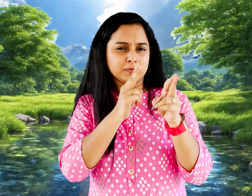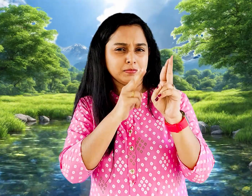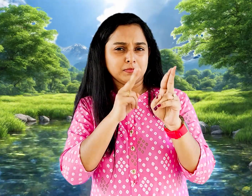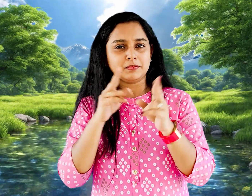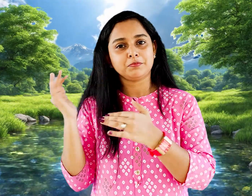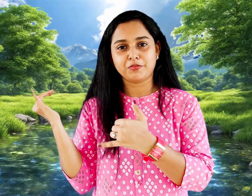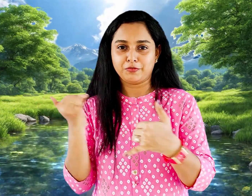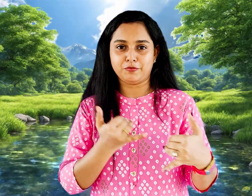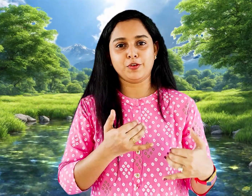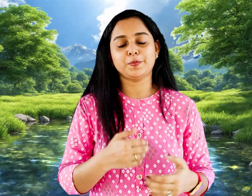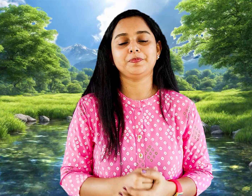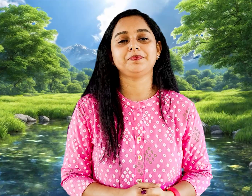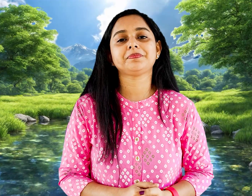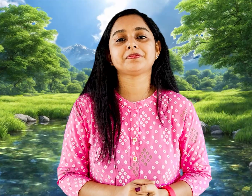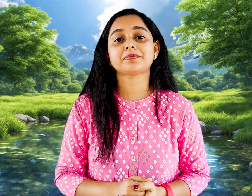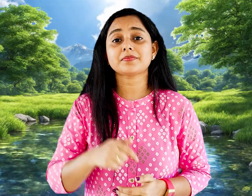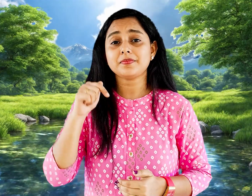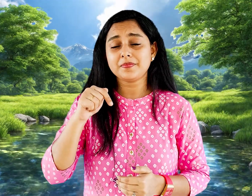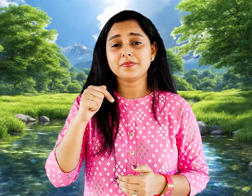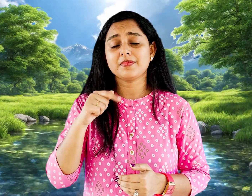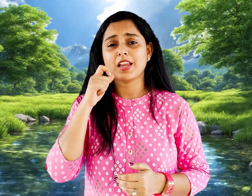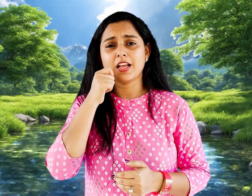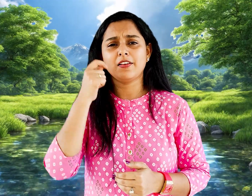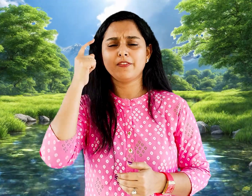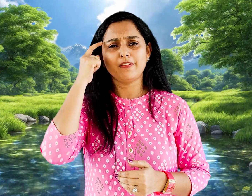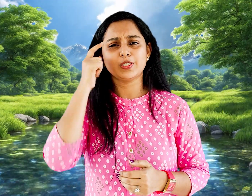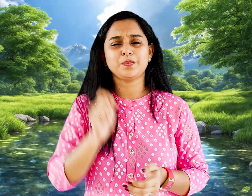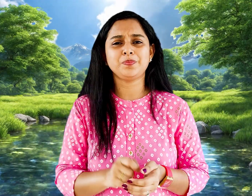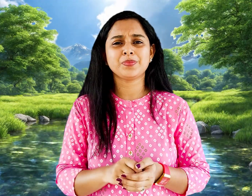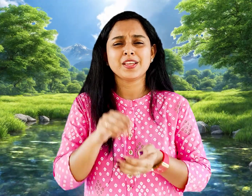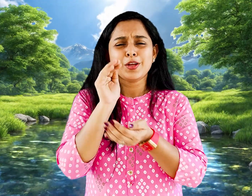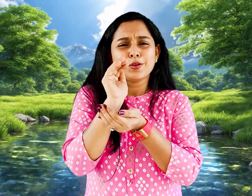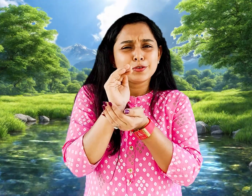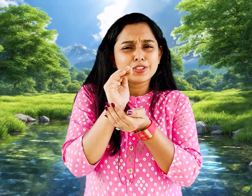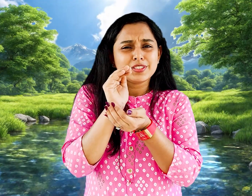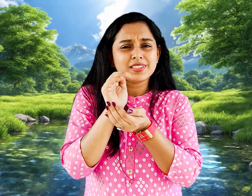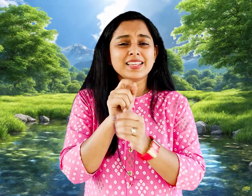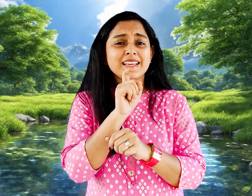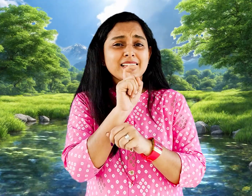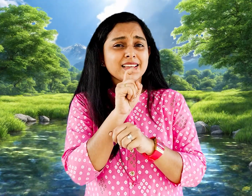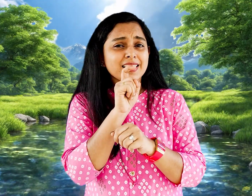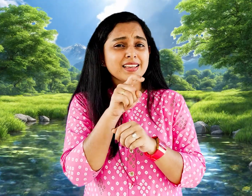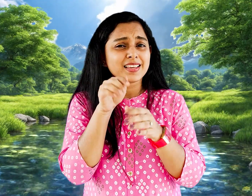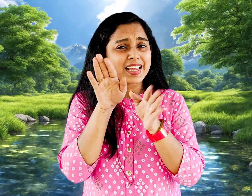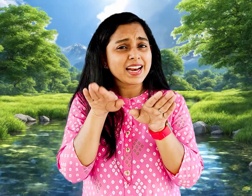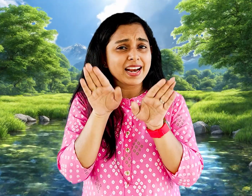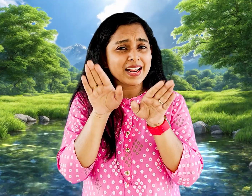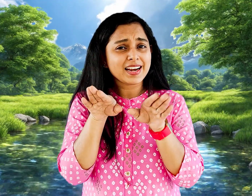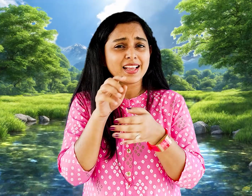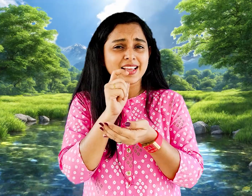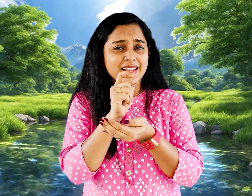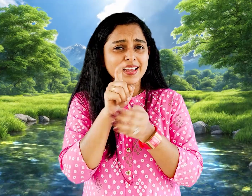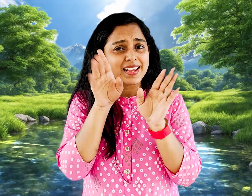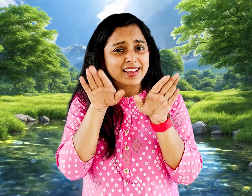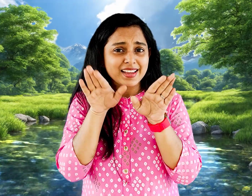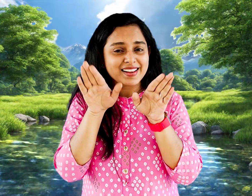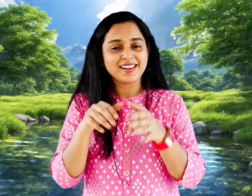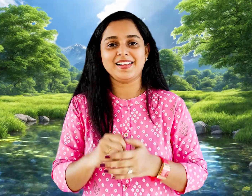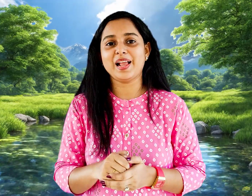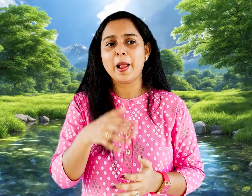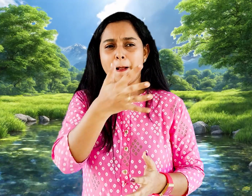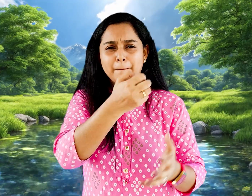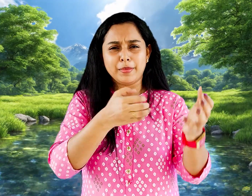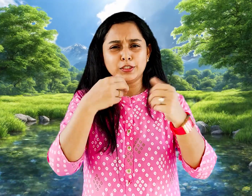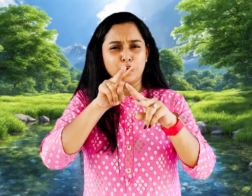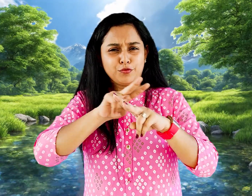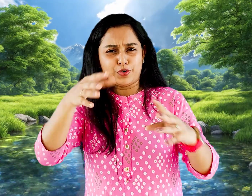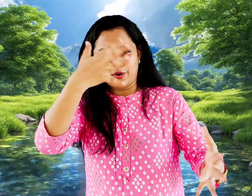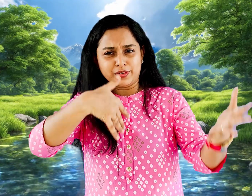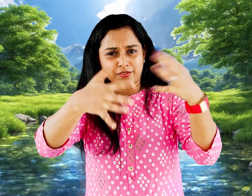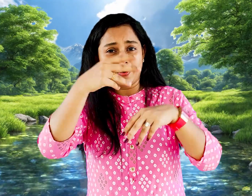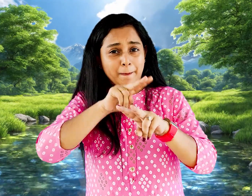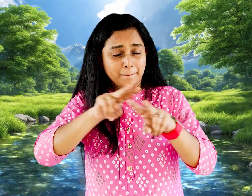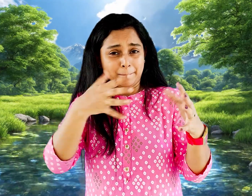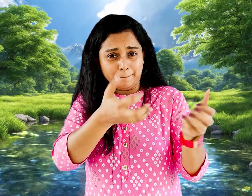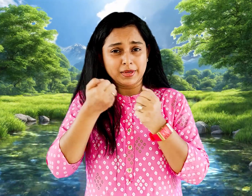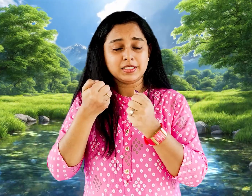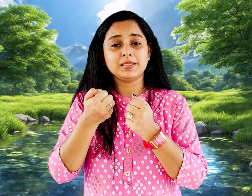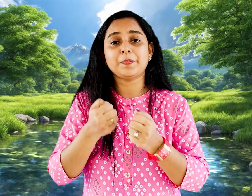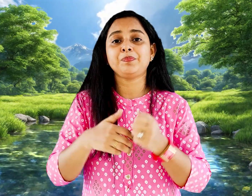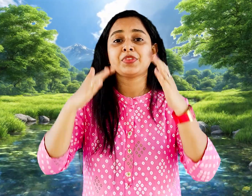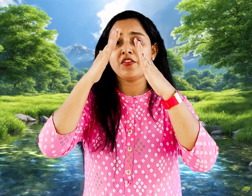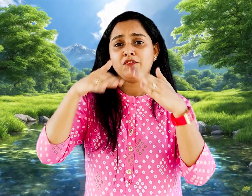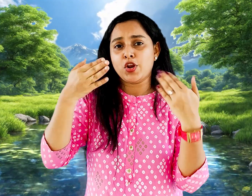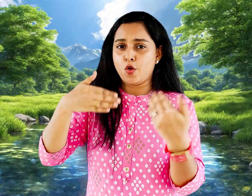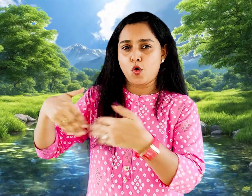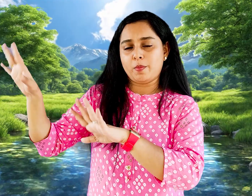With sly determination, he set his traps strategically, luring in the unsuspecting birds with promises of grains and seeds.